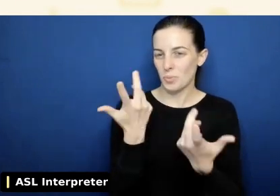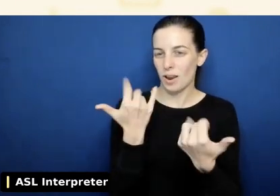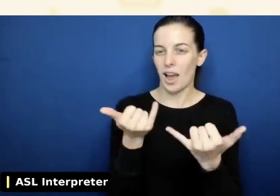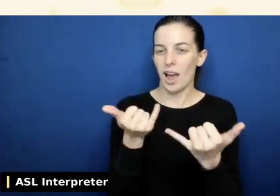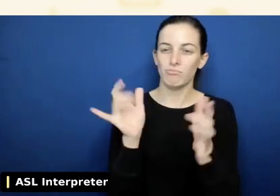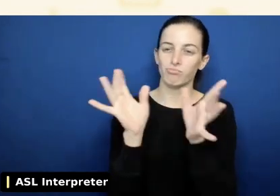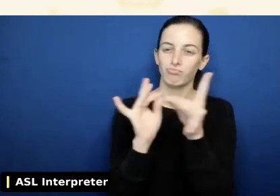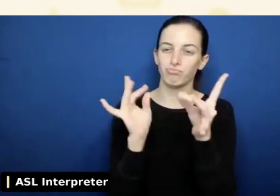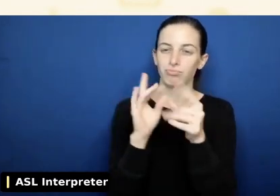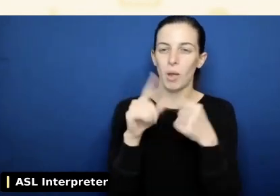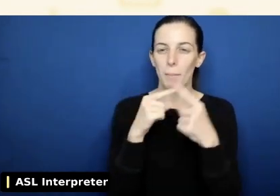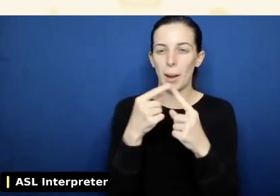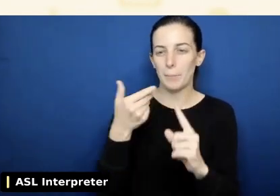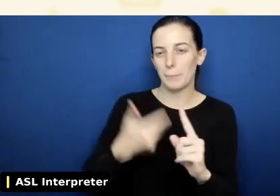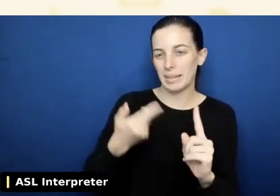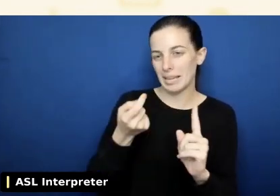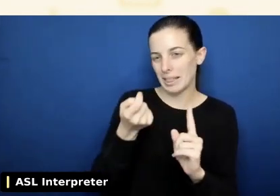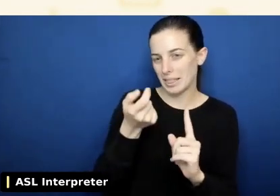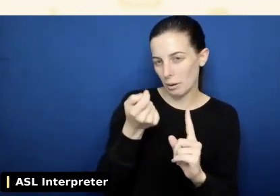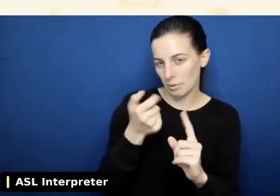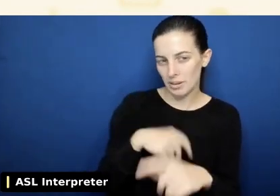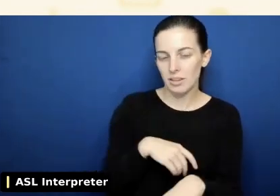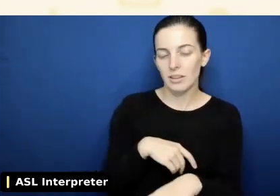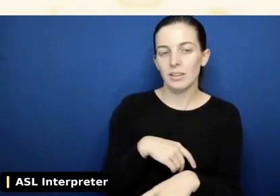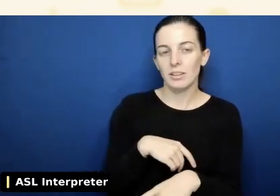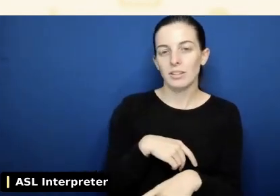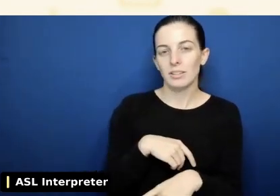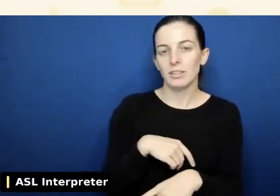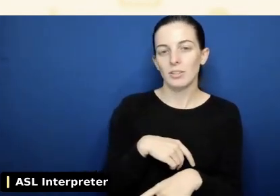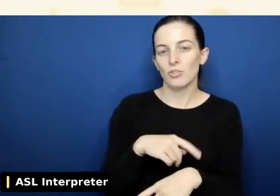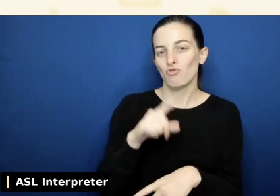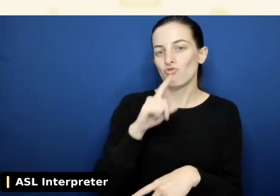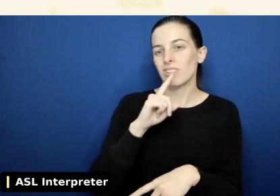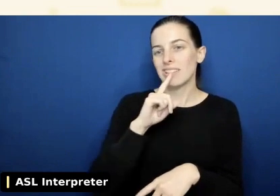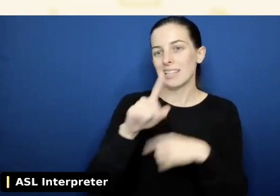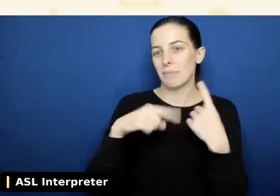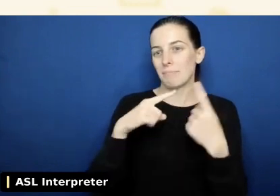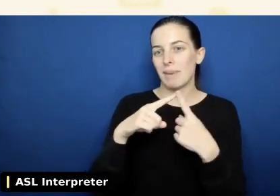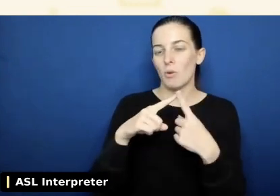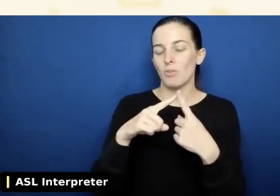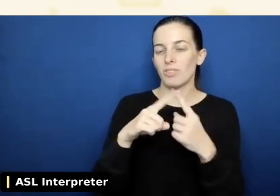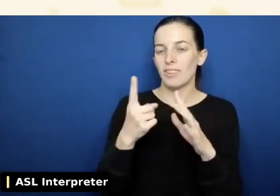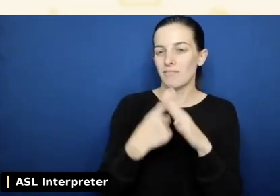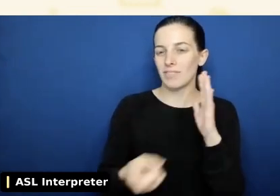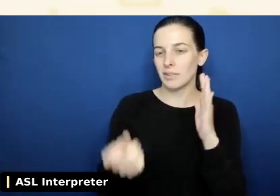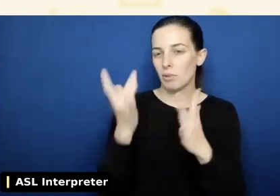It's more about the invisible illness and chronic disabilities.